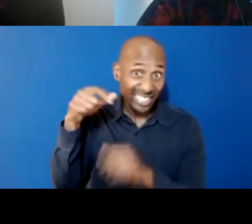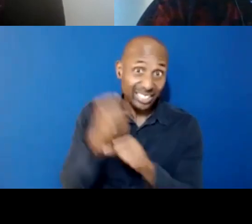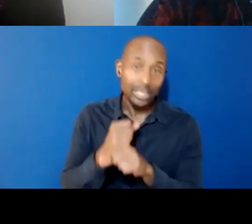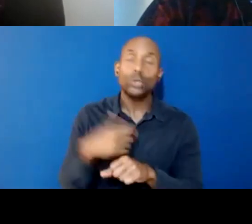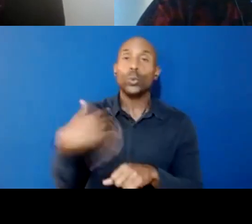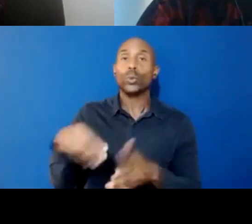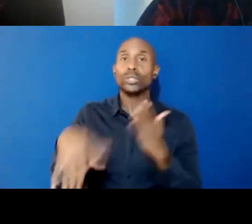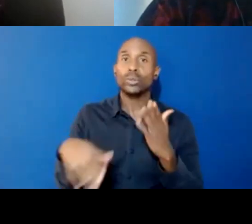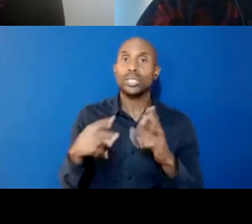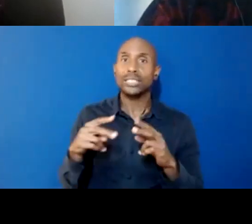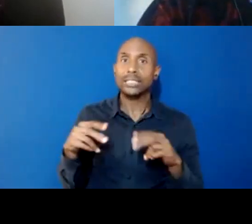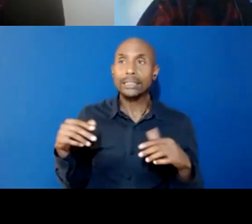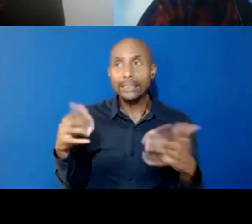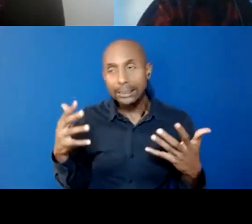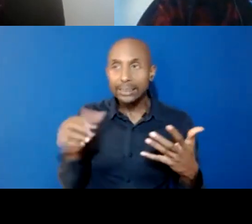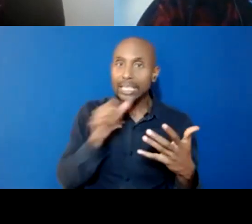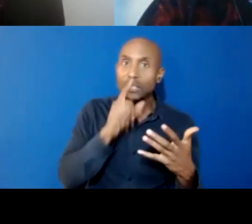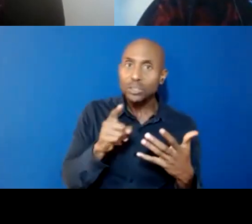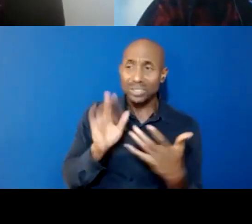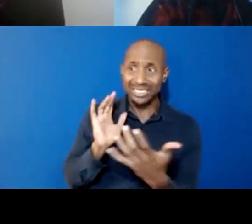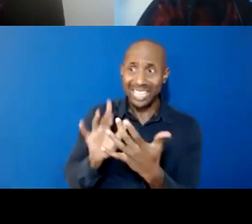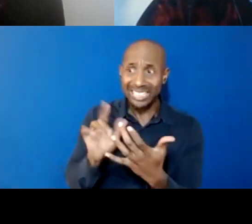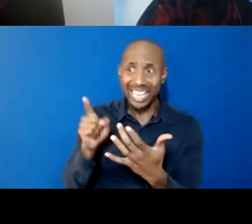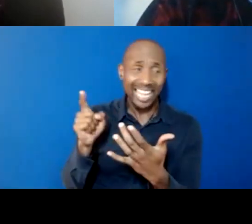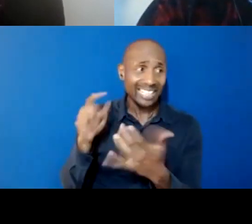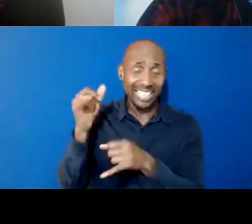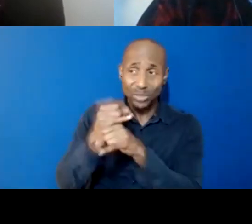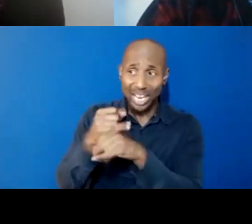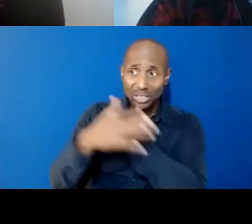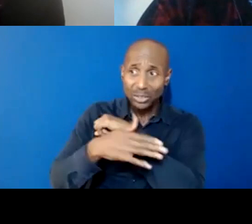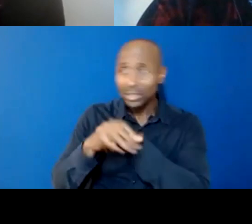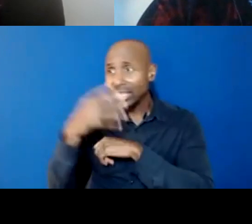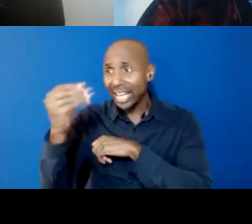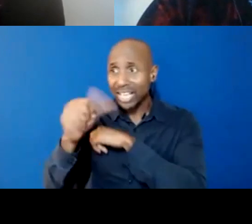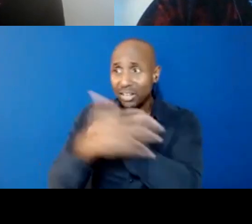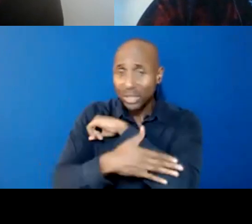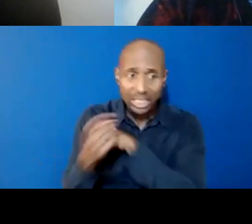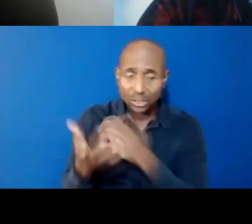they were not sure about the COVID situations that were being dealt with at home and in